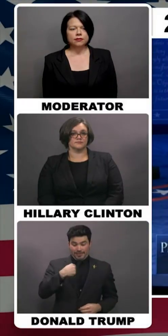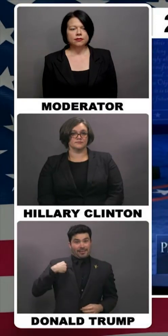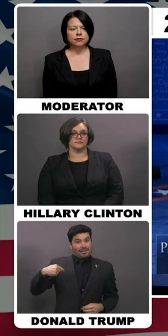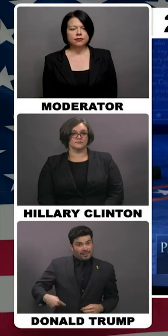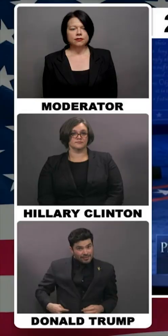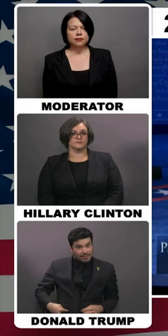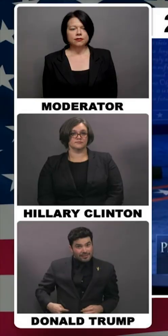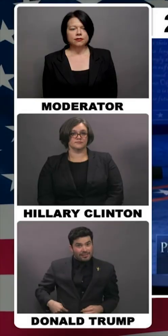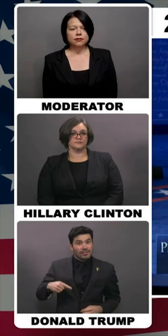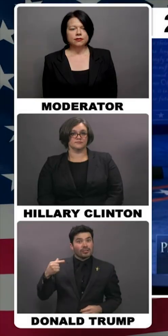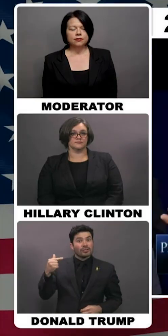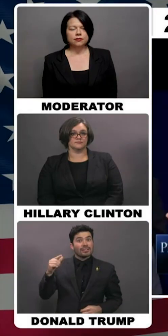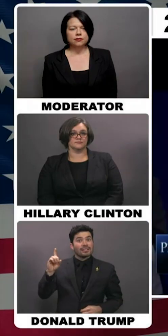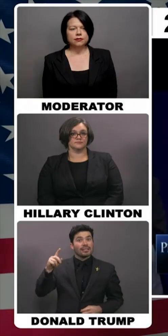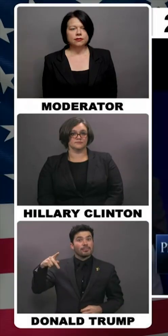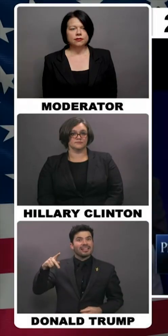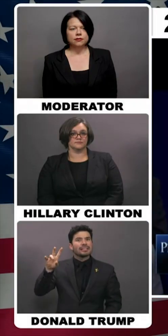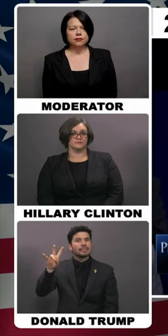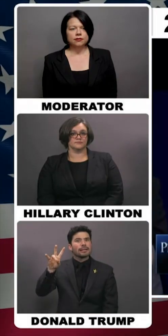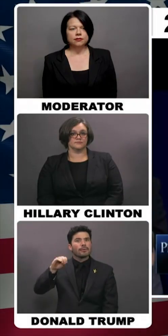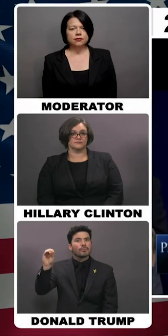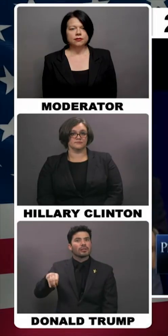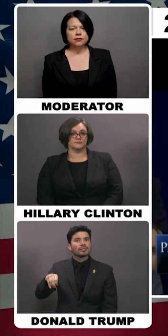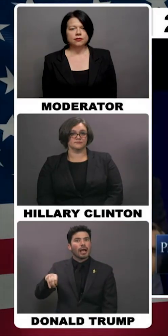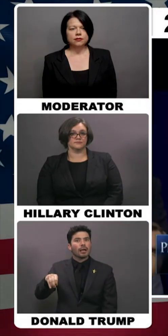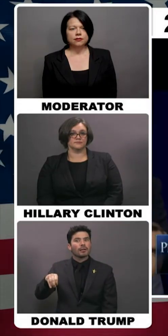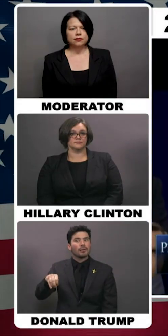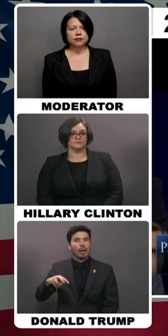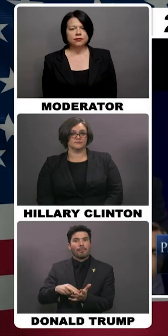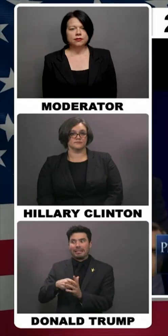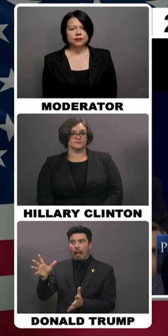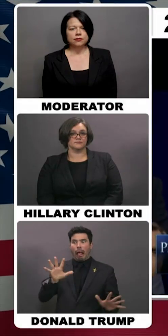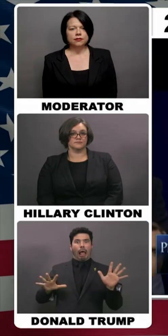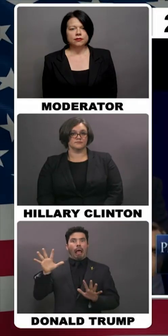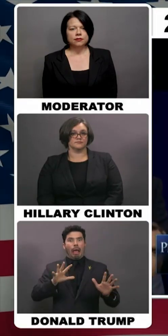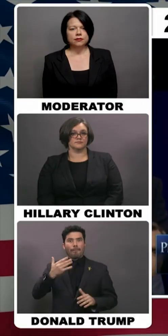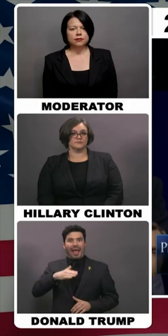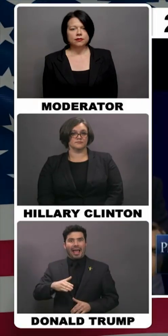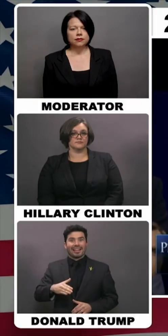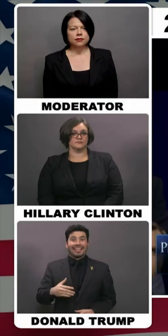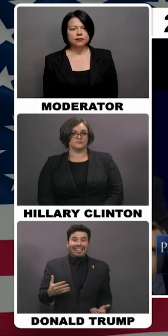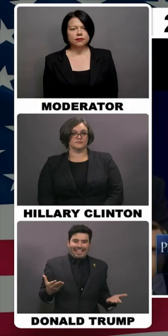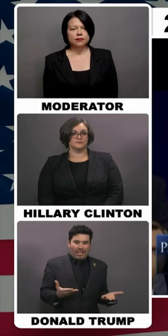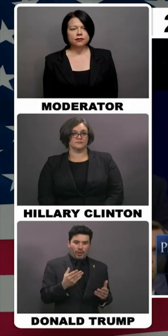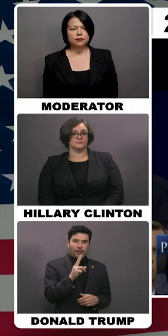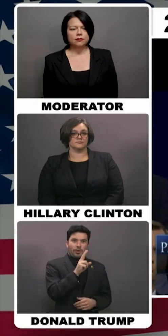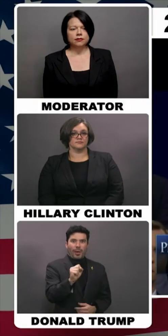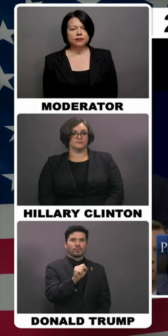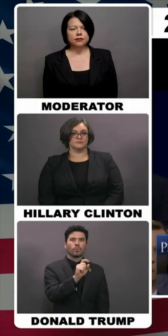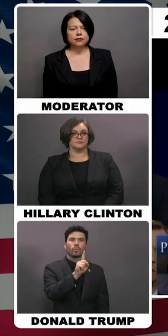it's like a national catastrophe. We're down a 1% and that's like no growth.